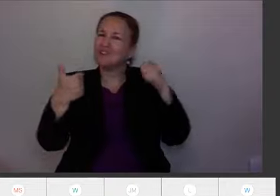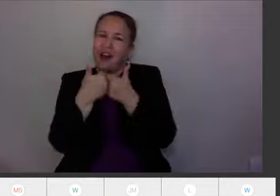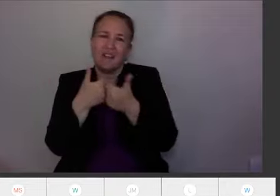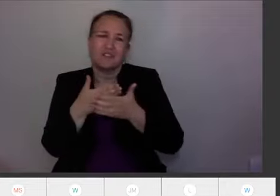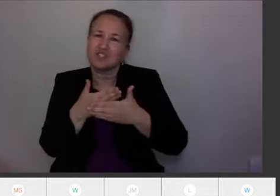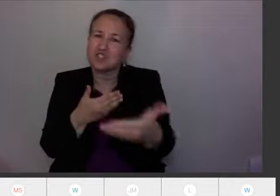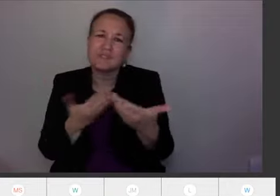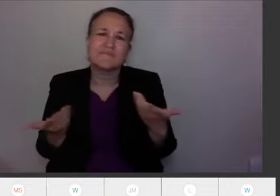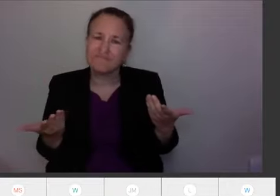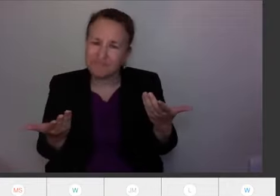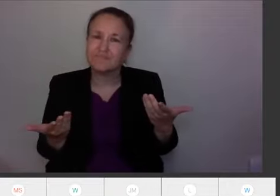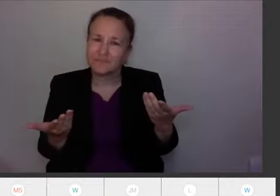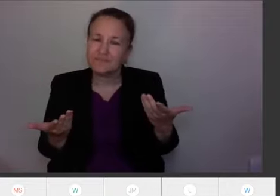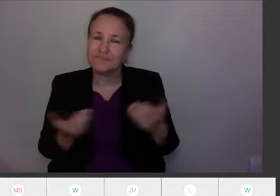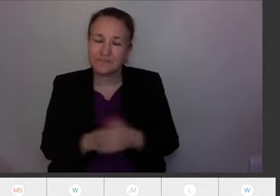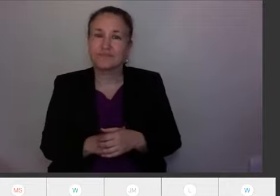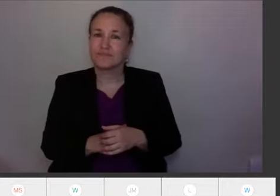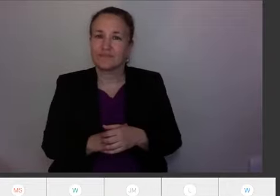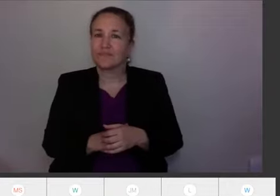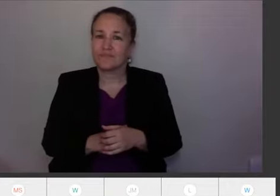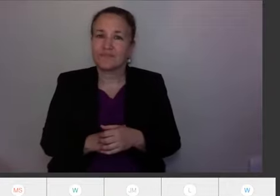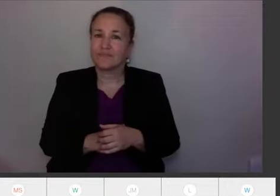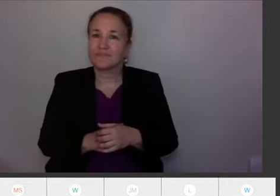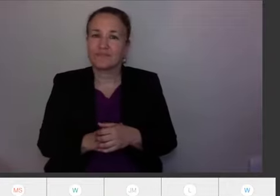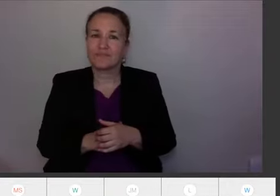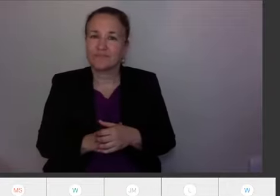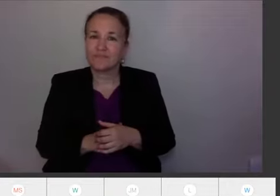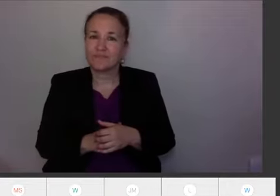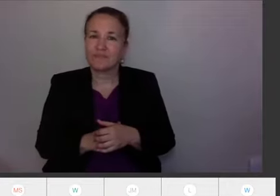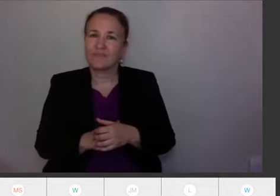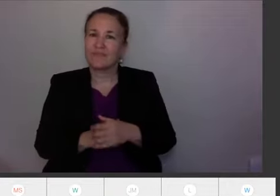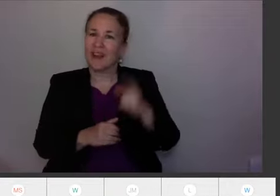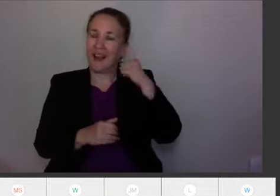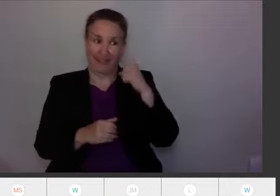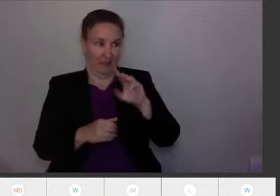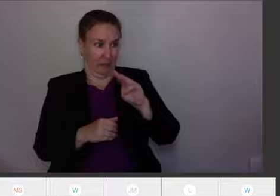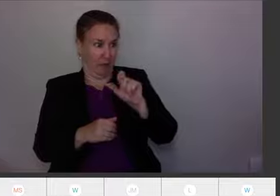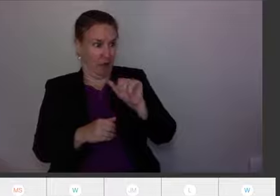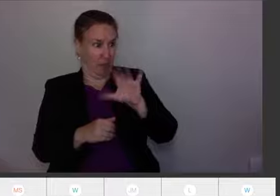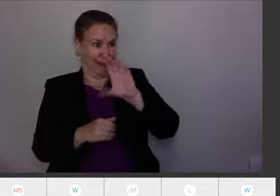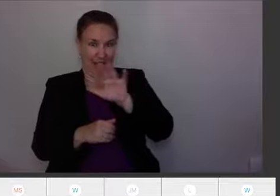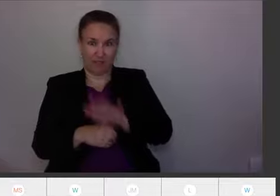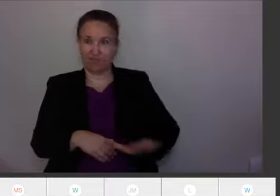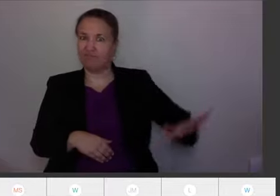uh there i don't think is a building in this county where uh